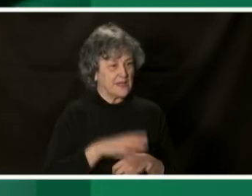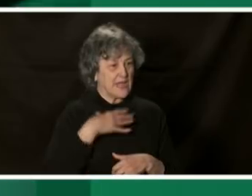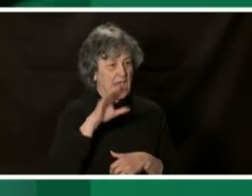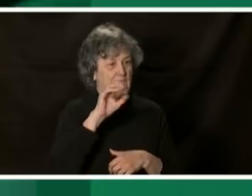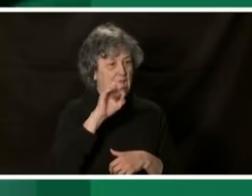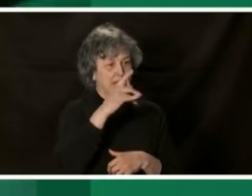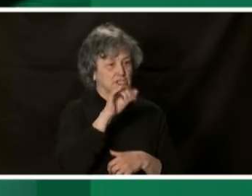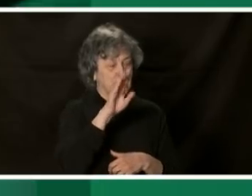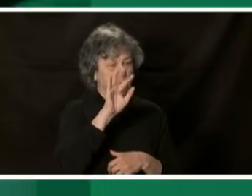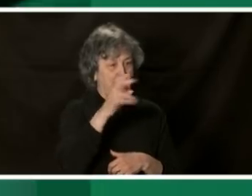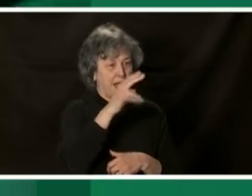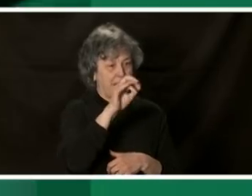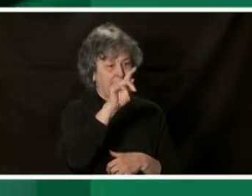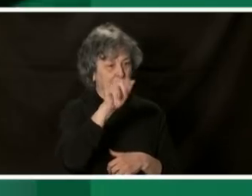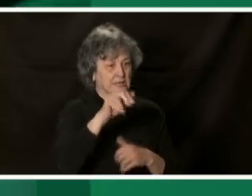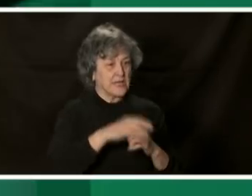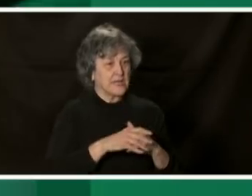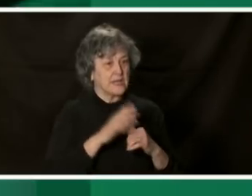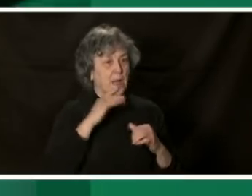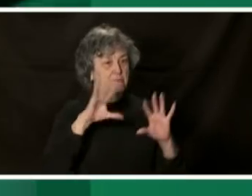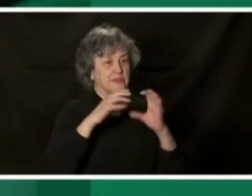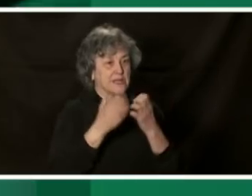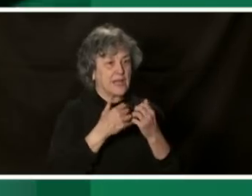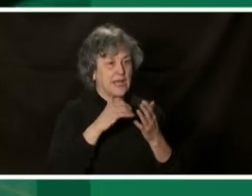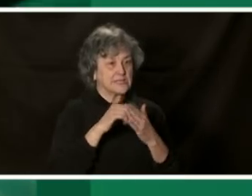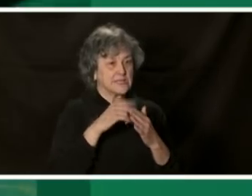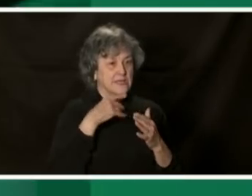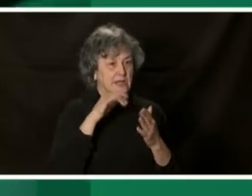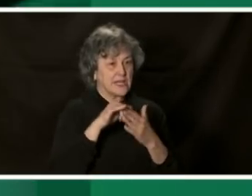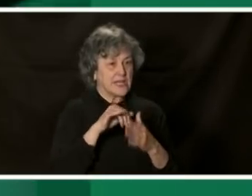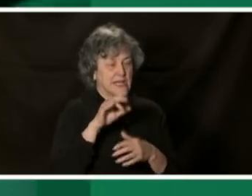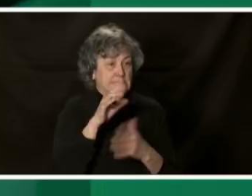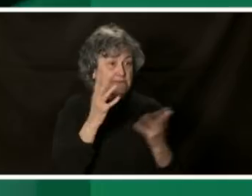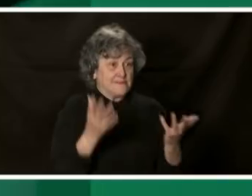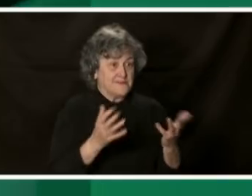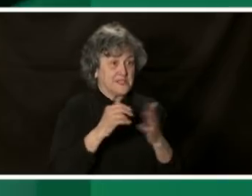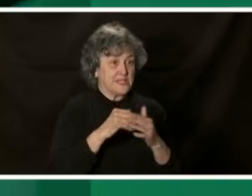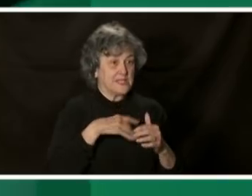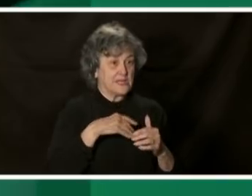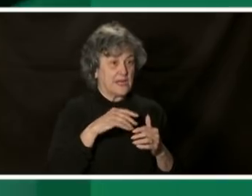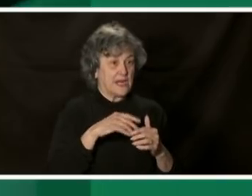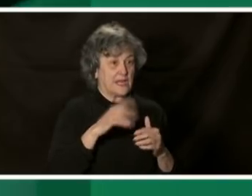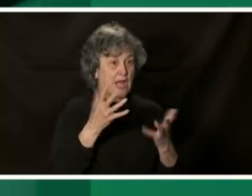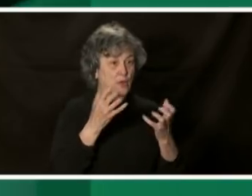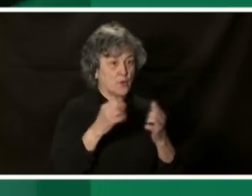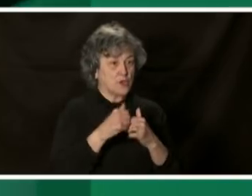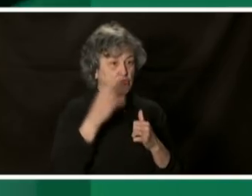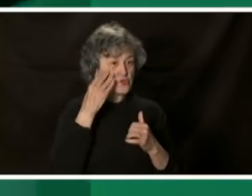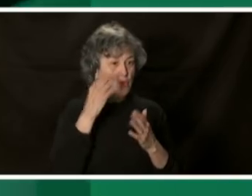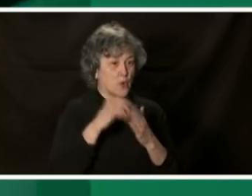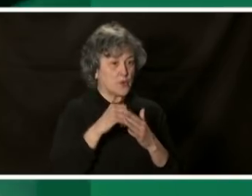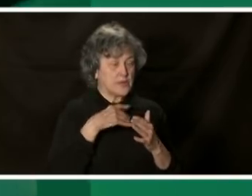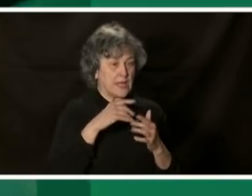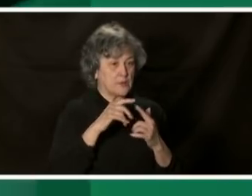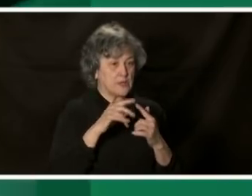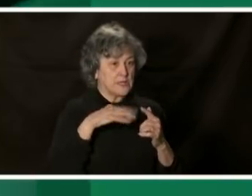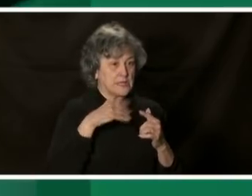MASTER'S IN PUBLIC HEALTH WITH A CONCENTRATION IN EPIDEMIOLOGY. IT WAS GREAT MEETING ALL MY CLASSMATES ONLINE, BUT I LOOK FORWARD TO MEETING Y'ALL IN PERSON ONCE THIS IS ALL OVER.